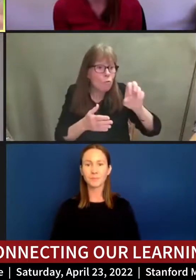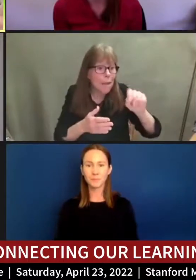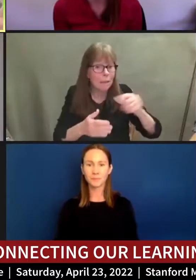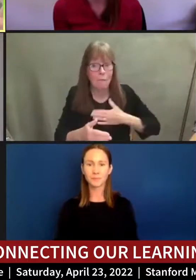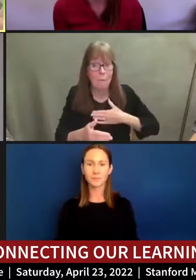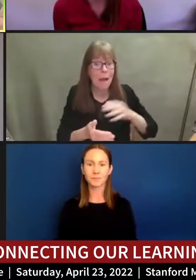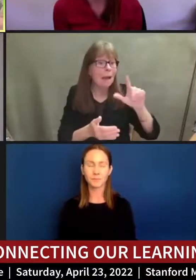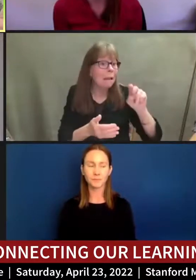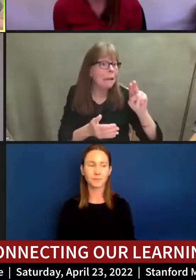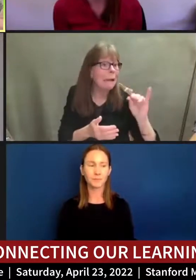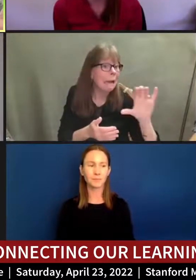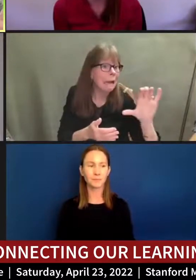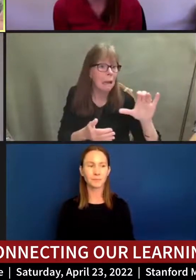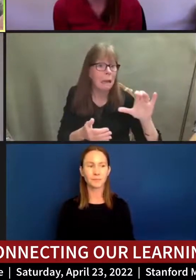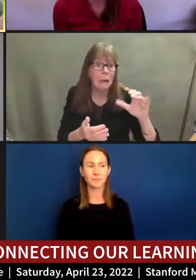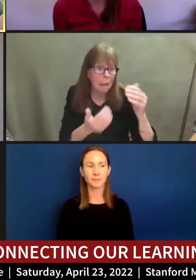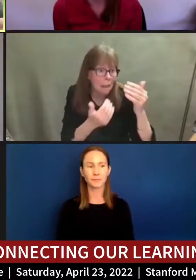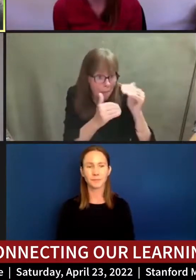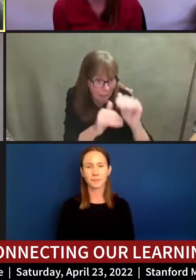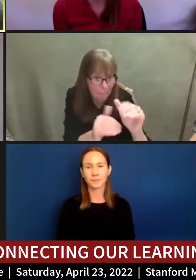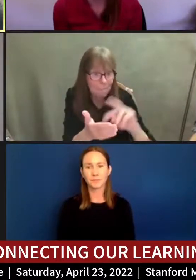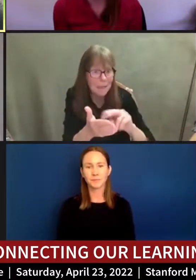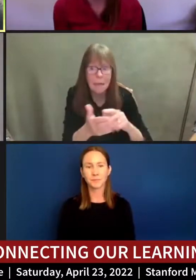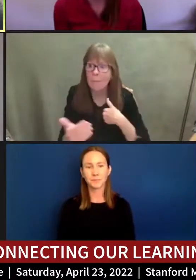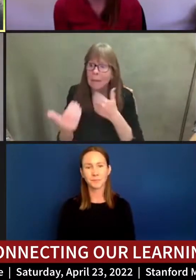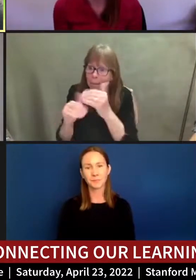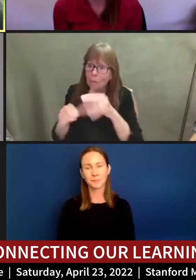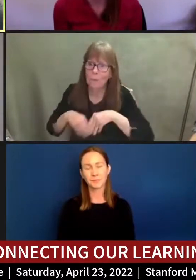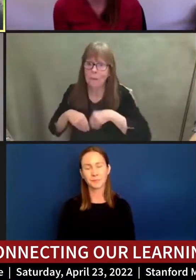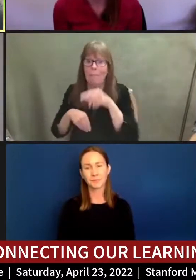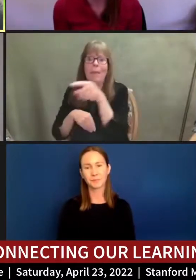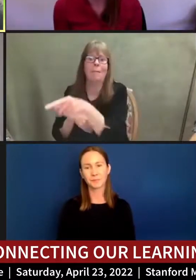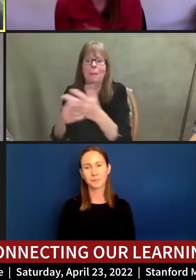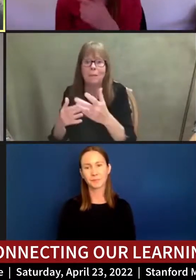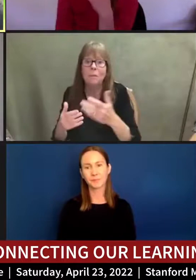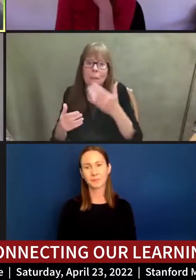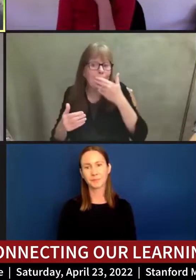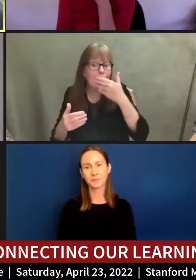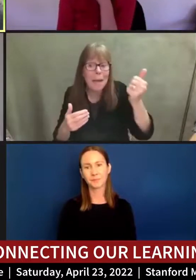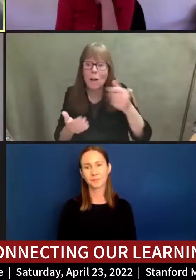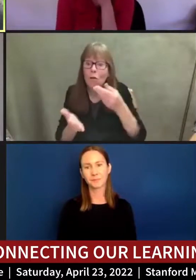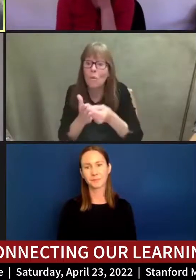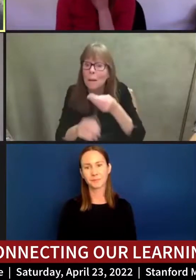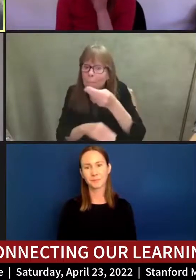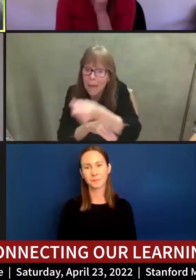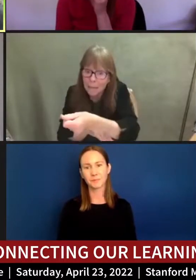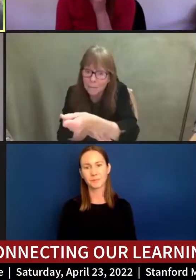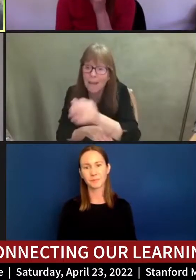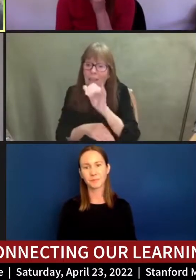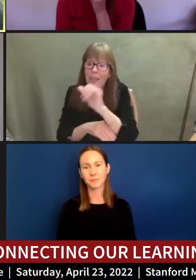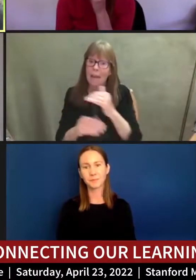My recommendation specific to policy is better reimbursement, on par, so that there isn't